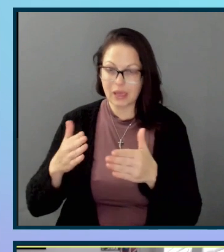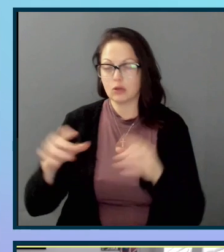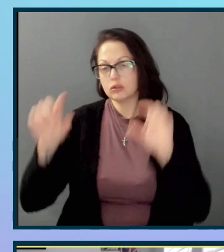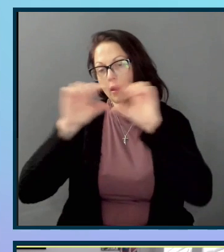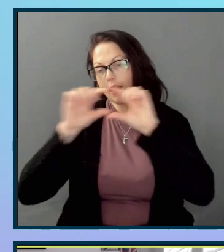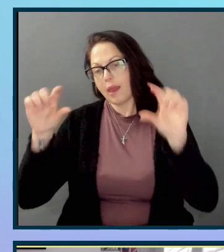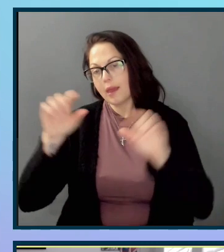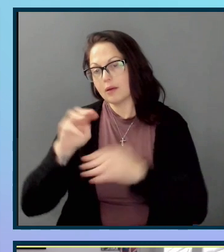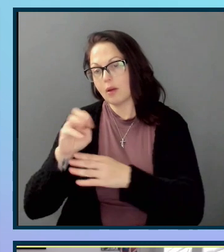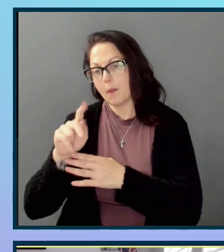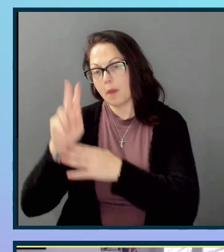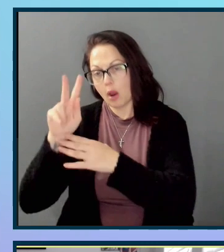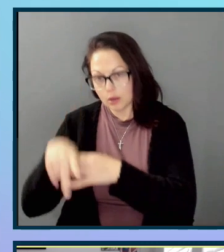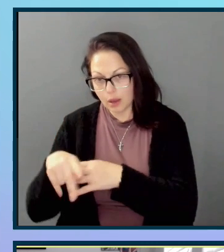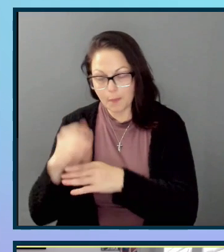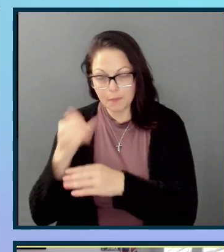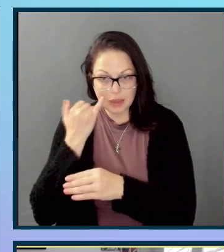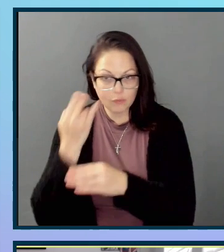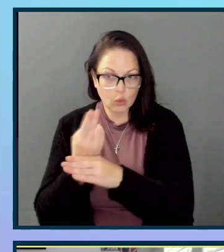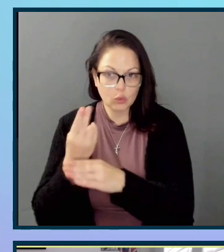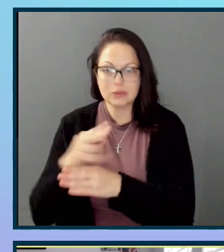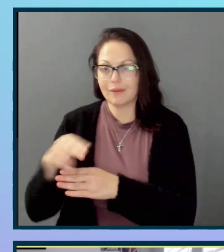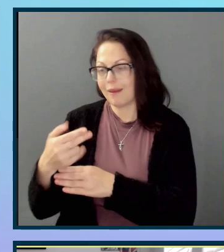If you're using HTML and you're creating a really nice